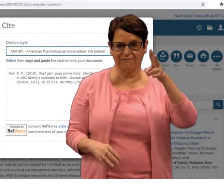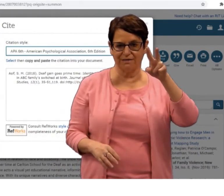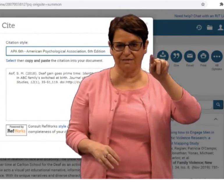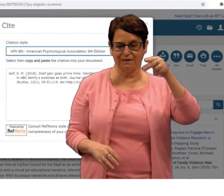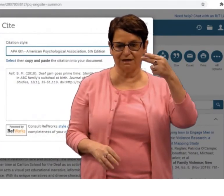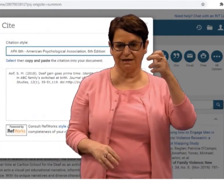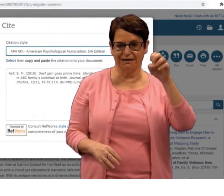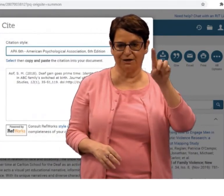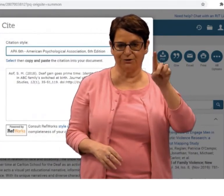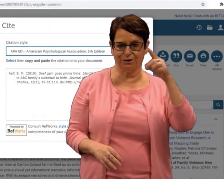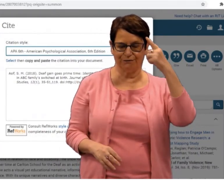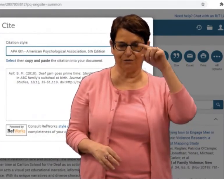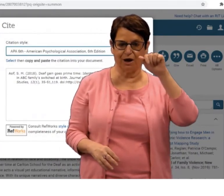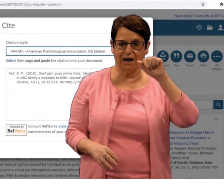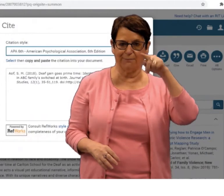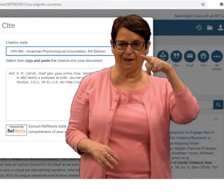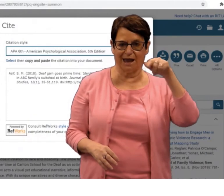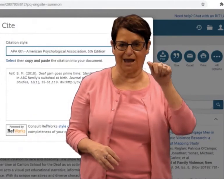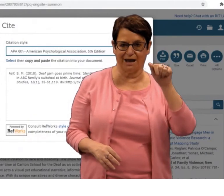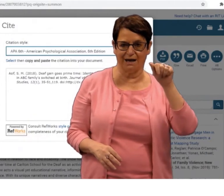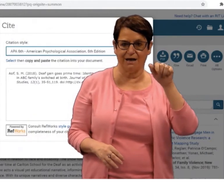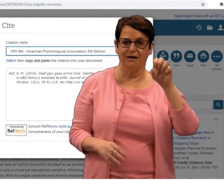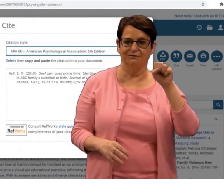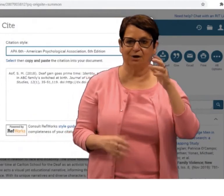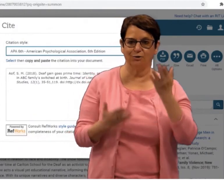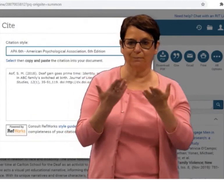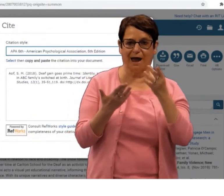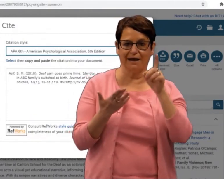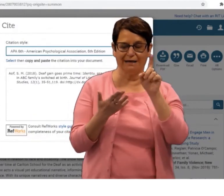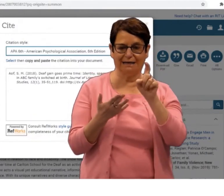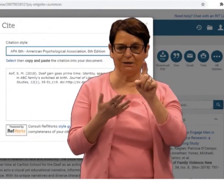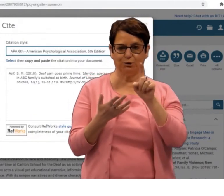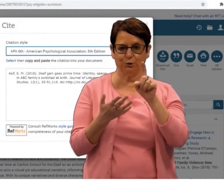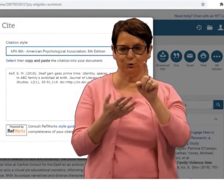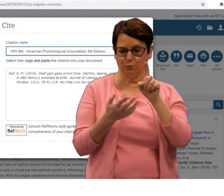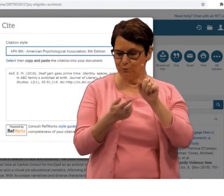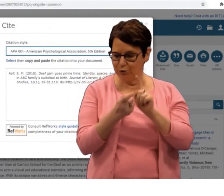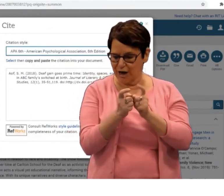updated to the seventh edition APA format.